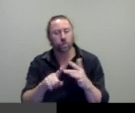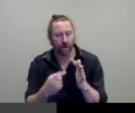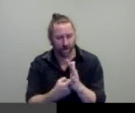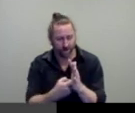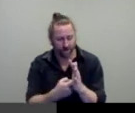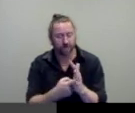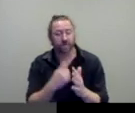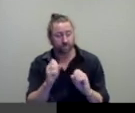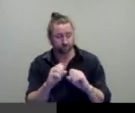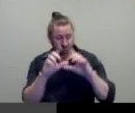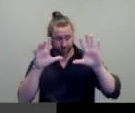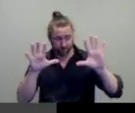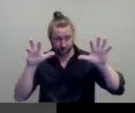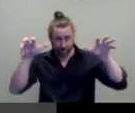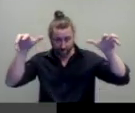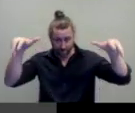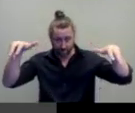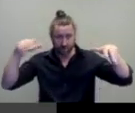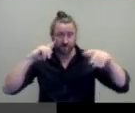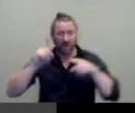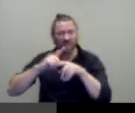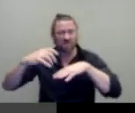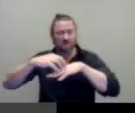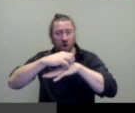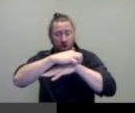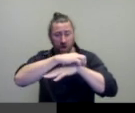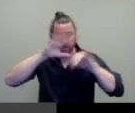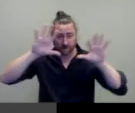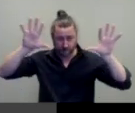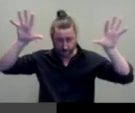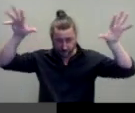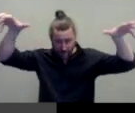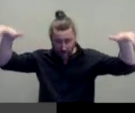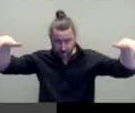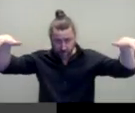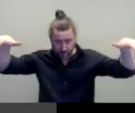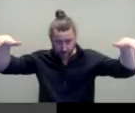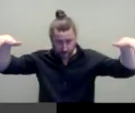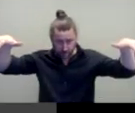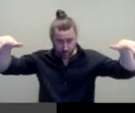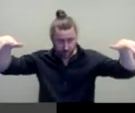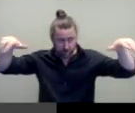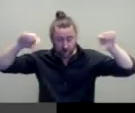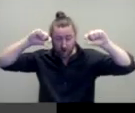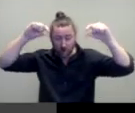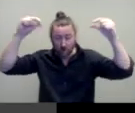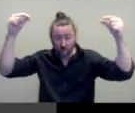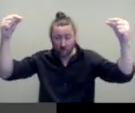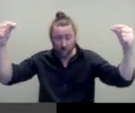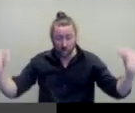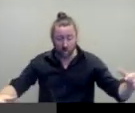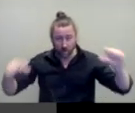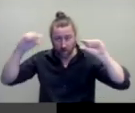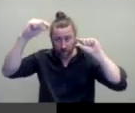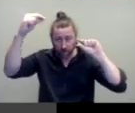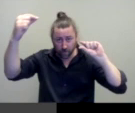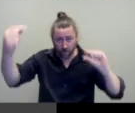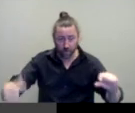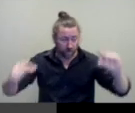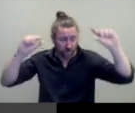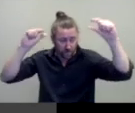constructs a towering spider sculpture it has these long spindly legs that threaten to propel